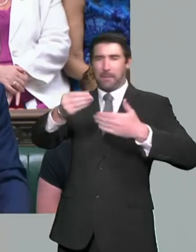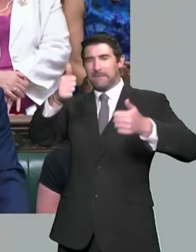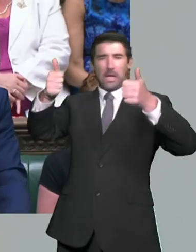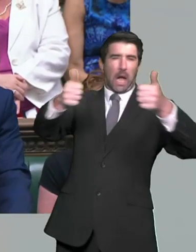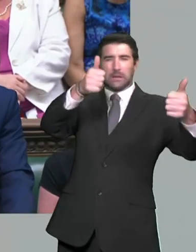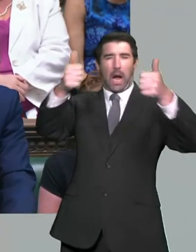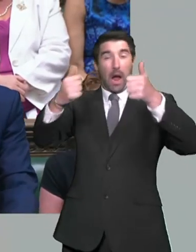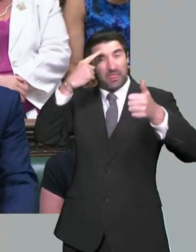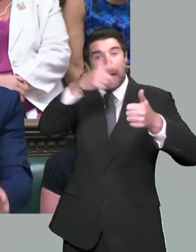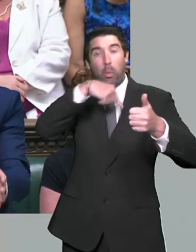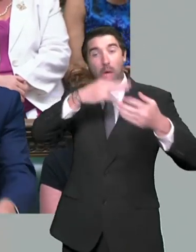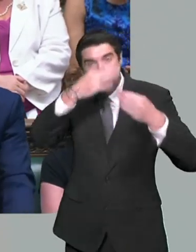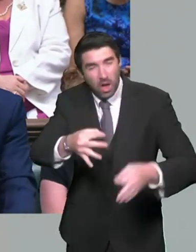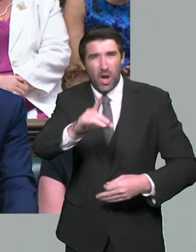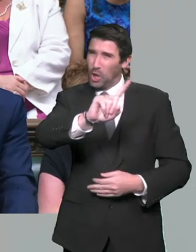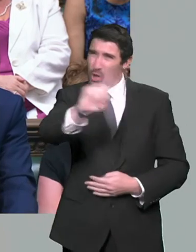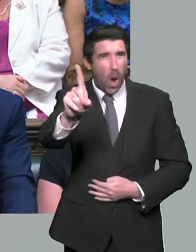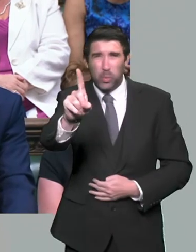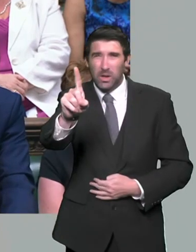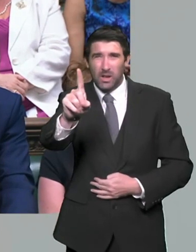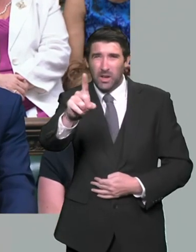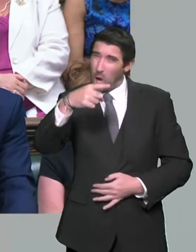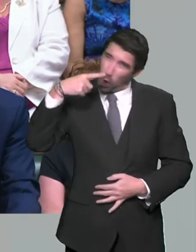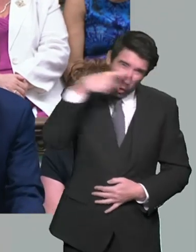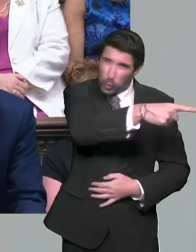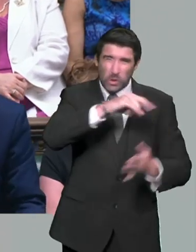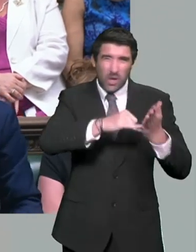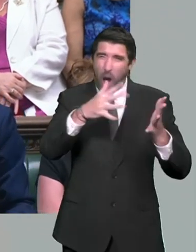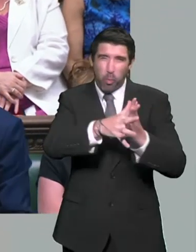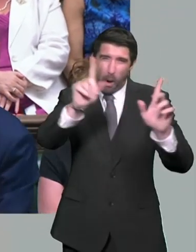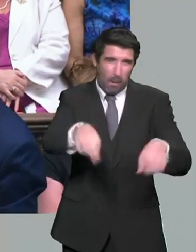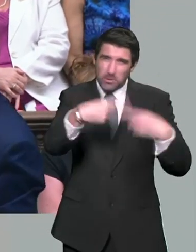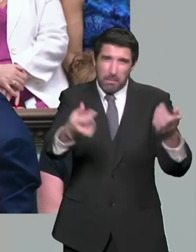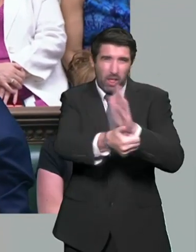The problem is, the Force just isn’t with him any more.